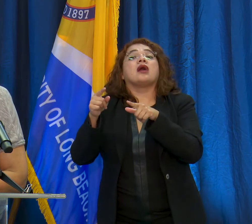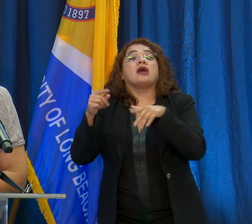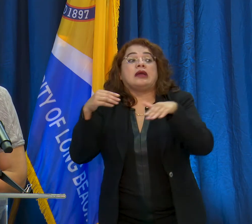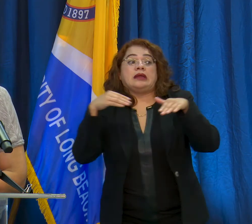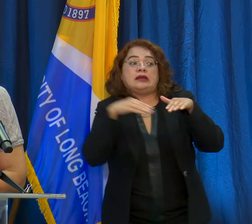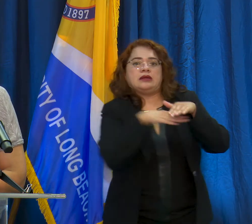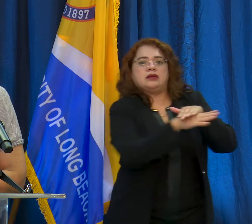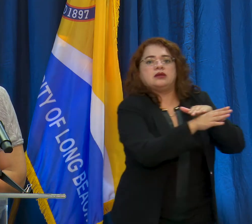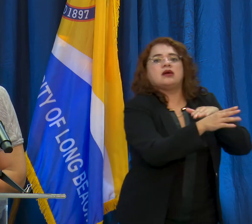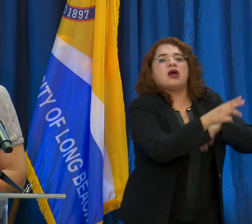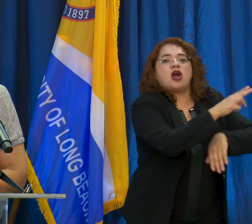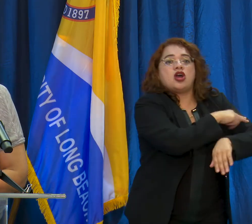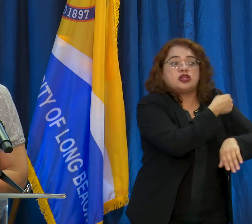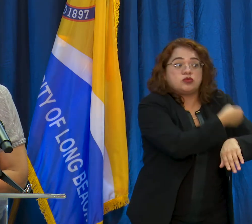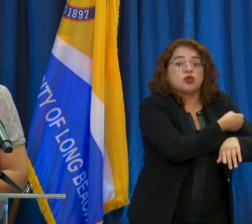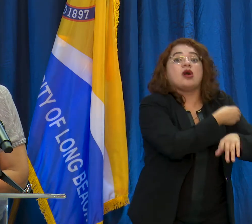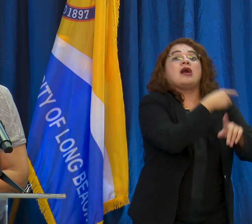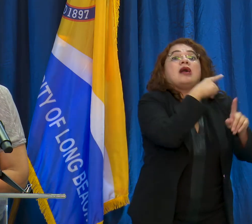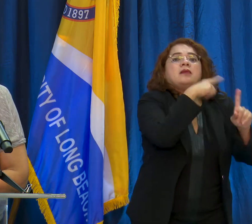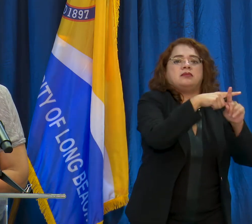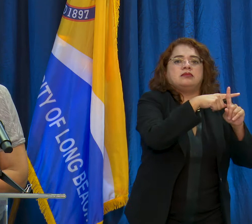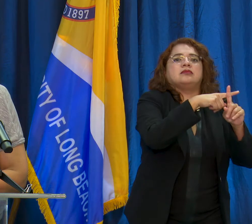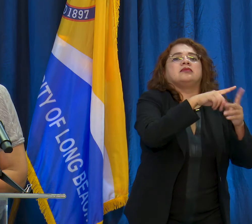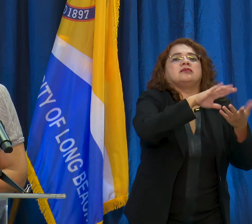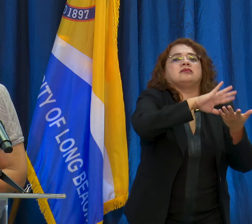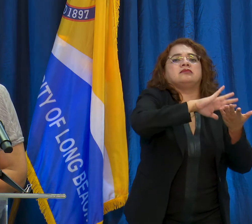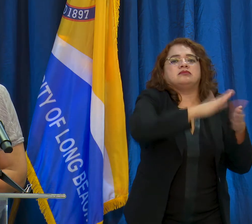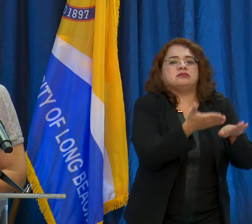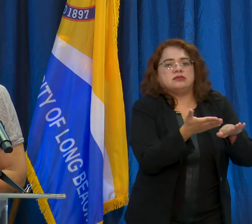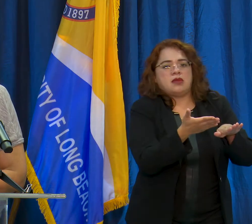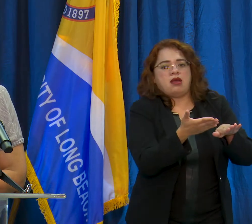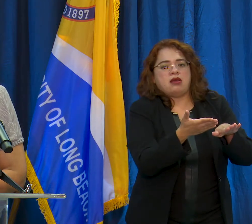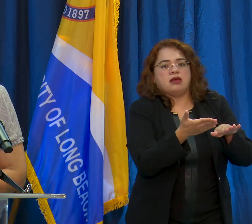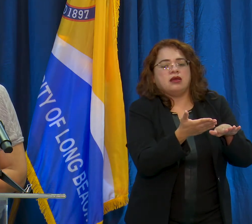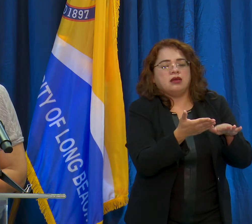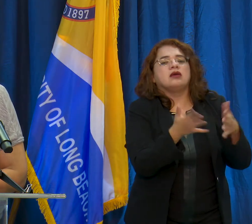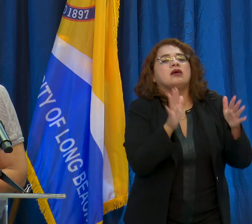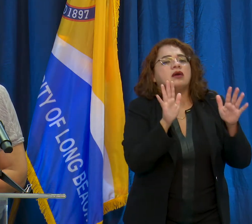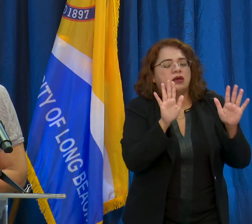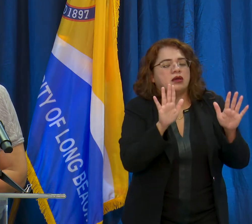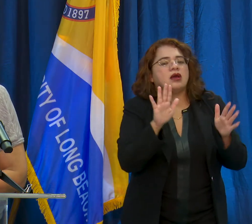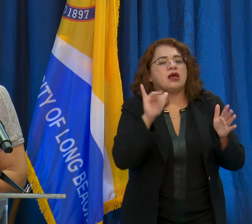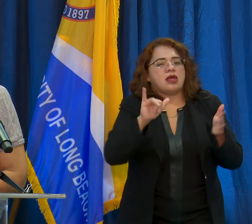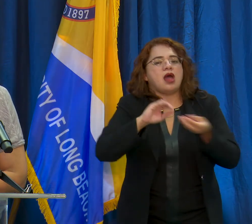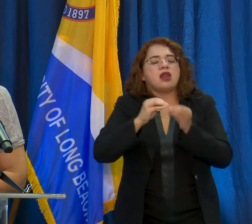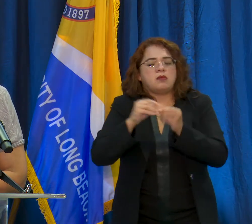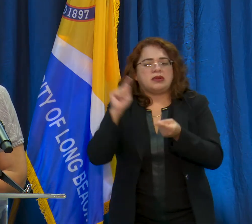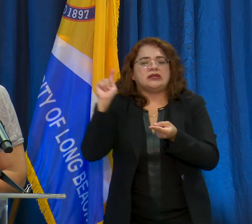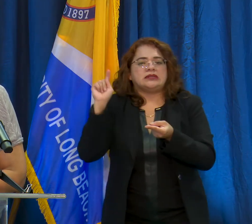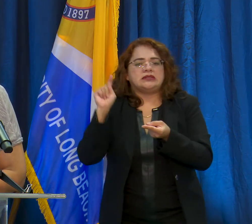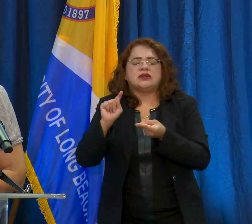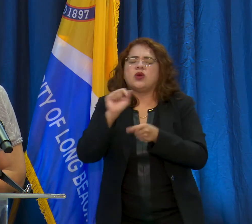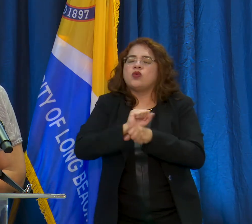have passed away, which is great news. We've been working really hard and the skilled nursing facilities,